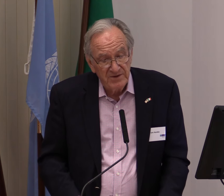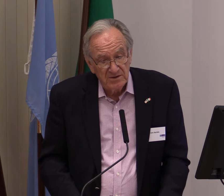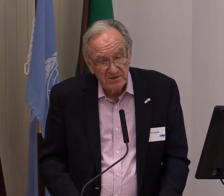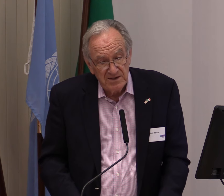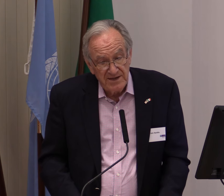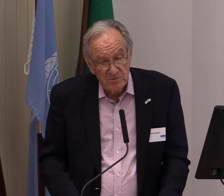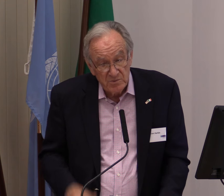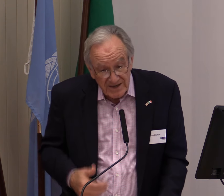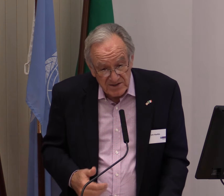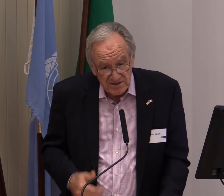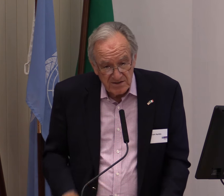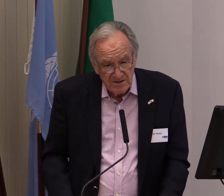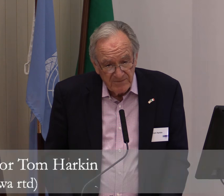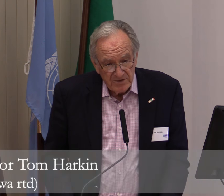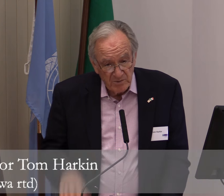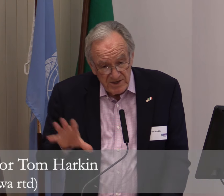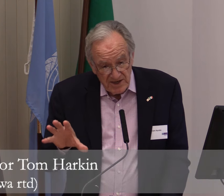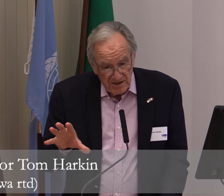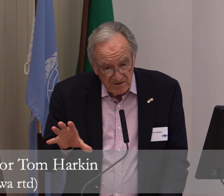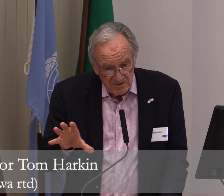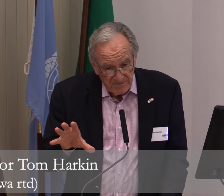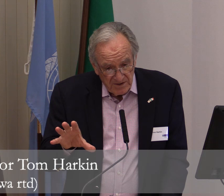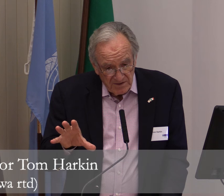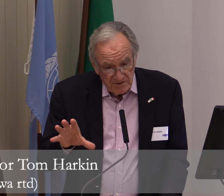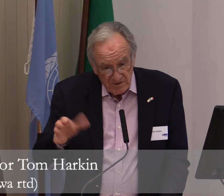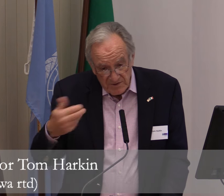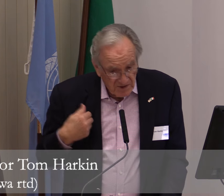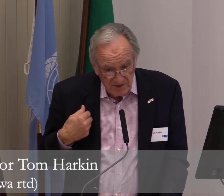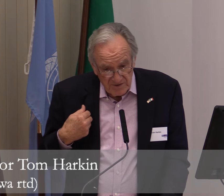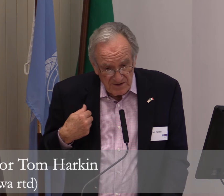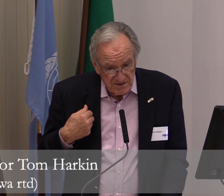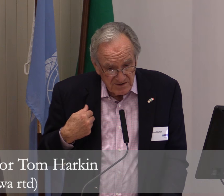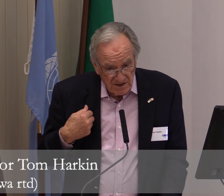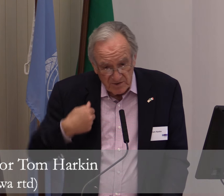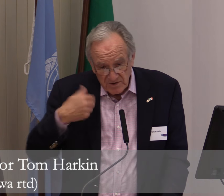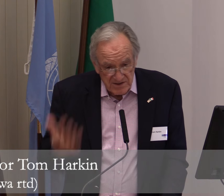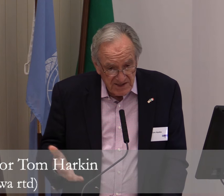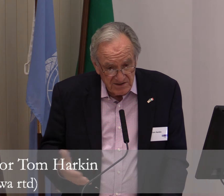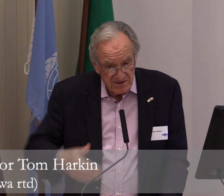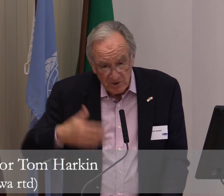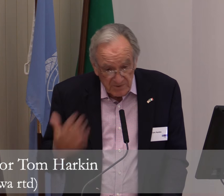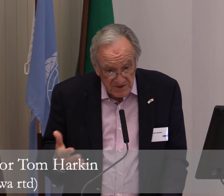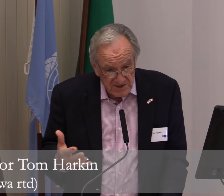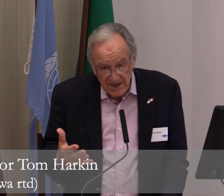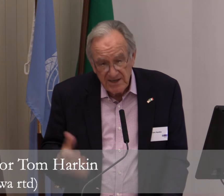feel any reticence to reach out to other countries and other organisations, the Open Society